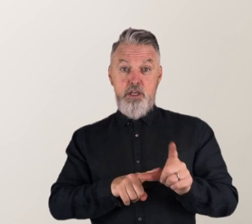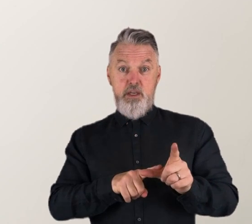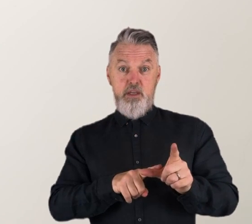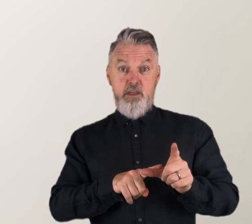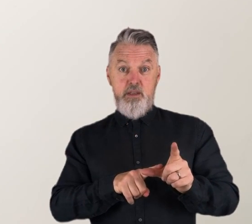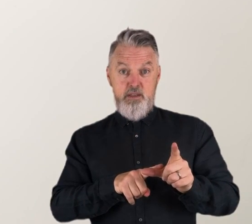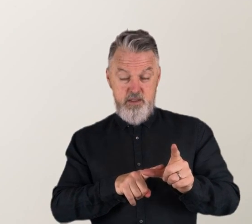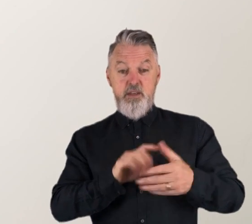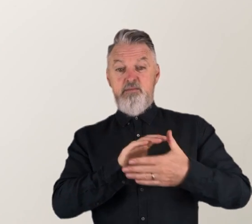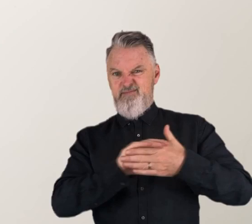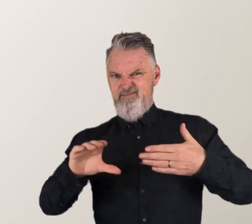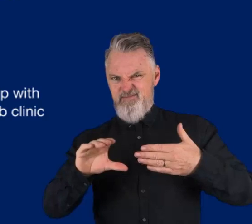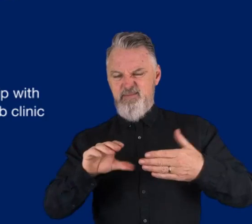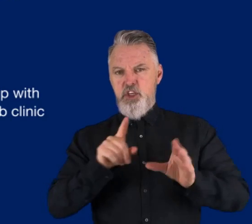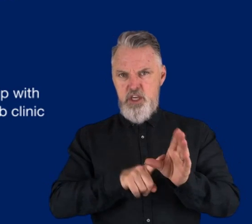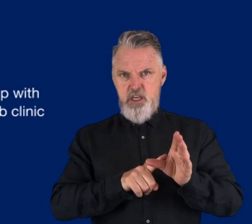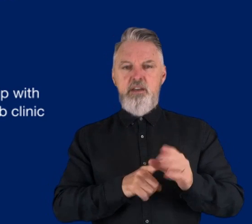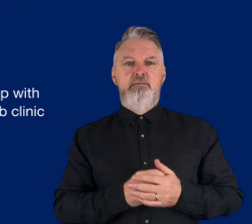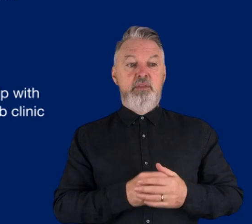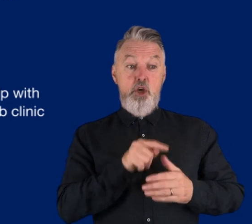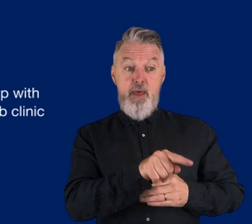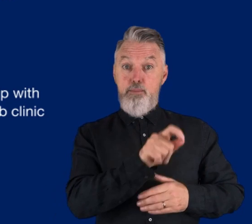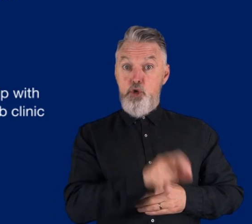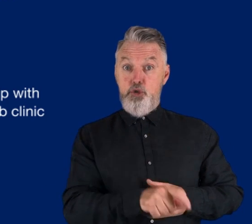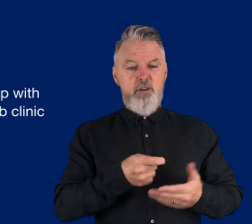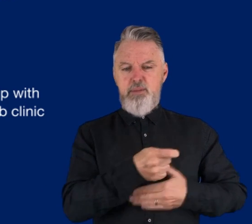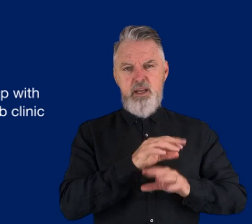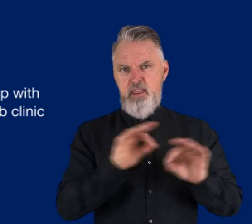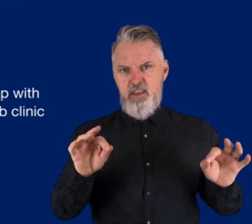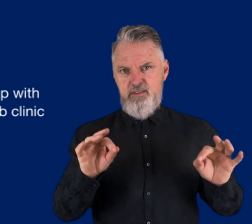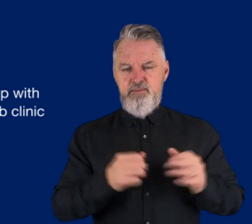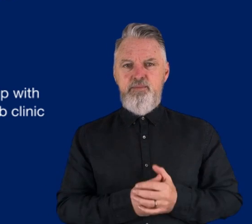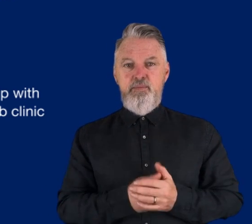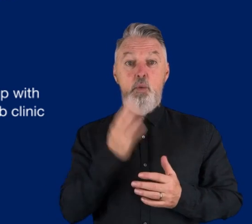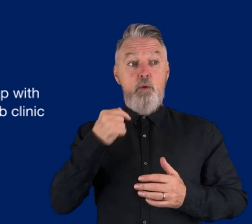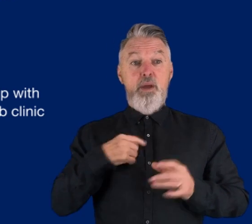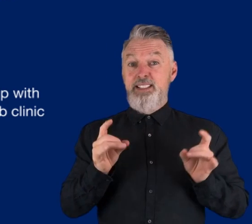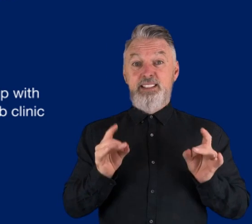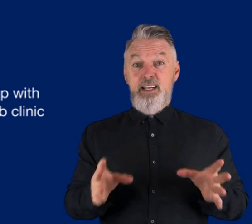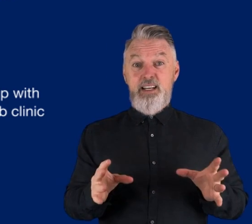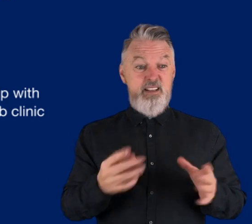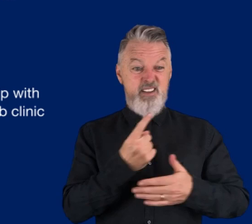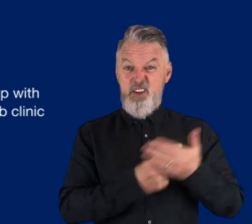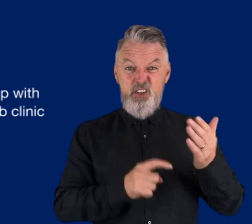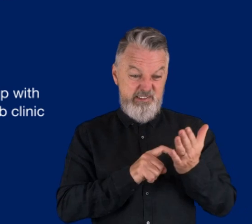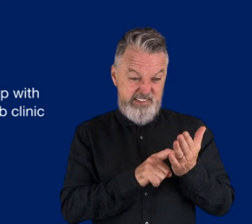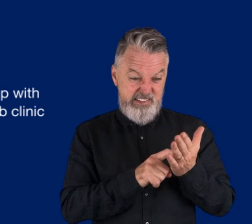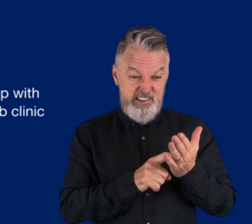and zero dollars to the user. We started remarkable with just an MVP, and we’ve since proven that this product